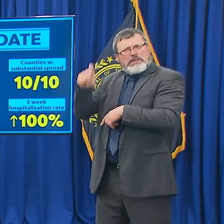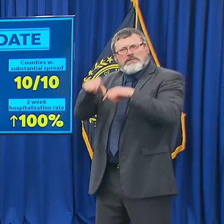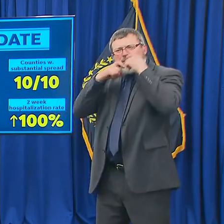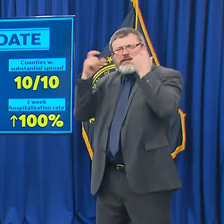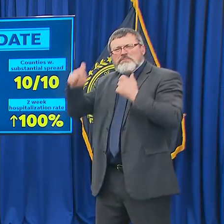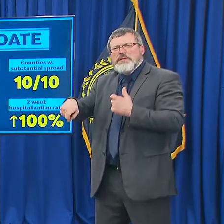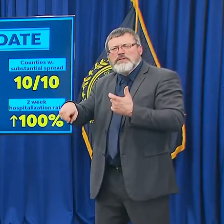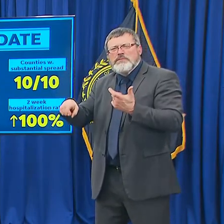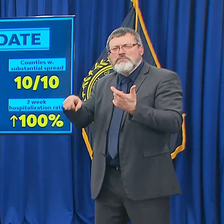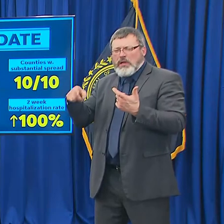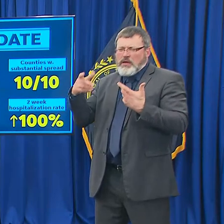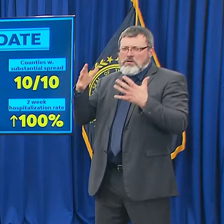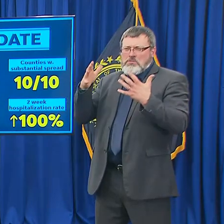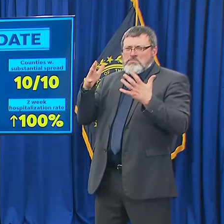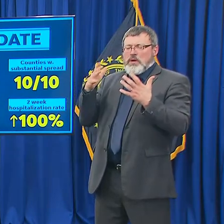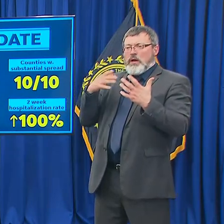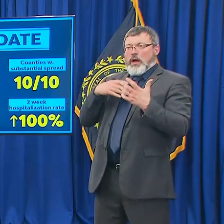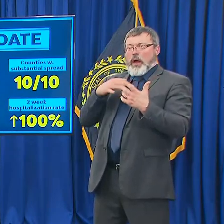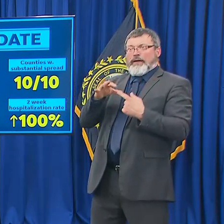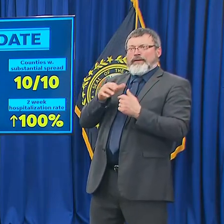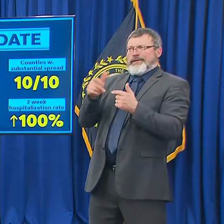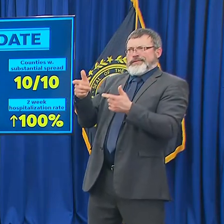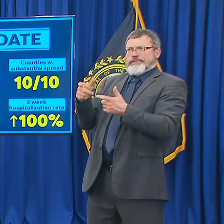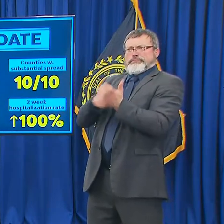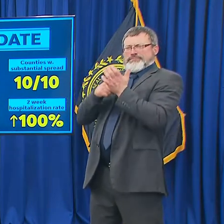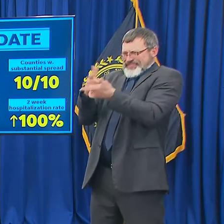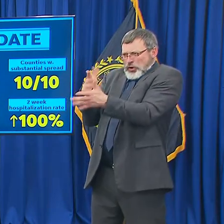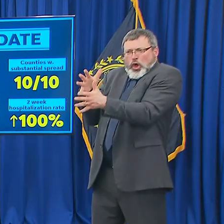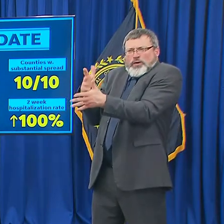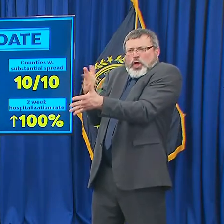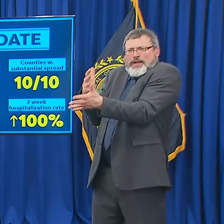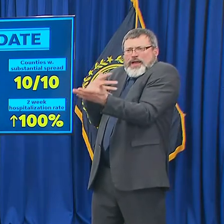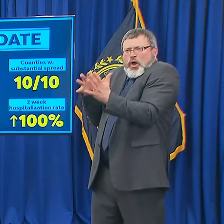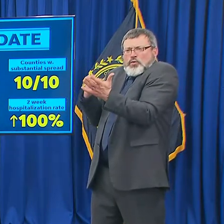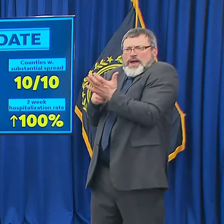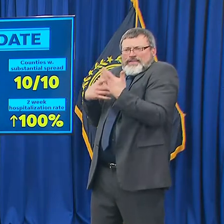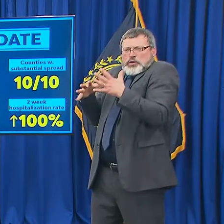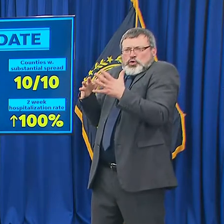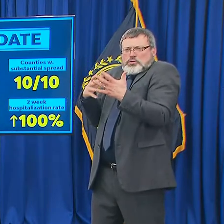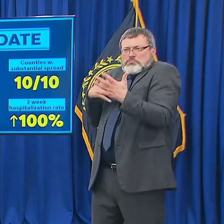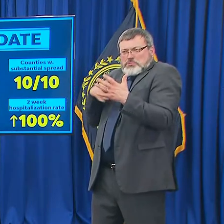Education is the best tool that we have in that. And that's really what we're going to be relying on to going forward